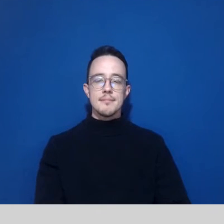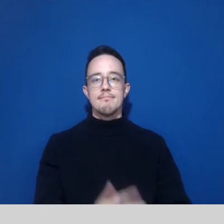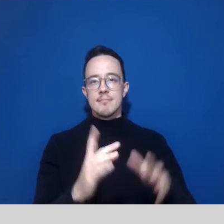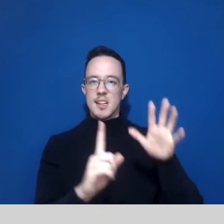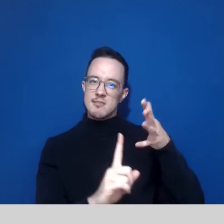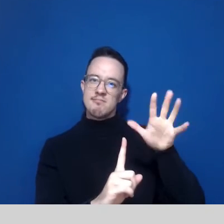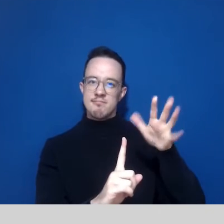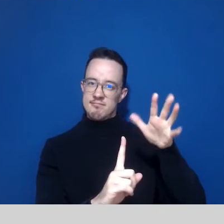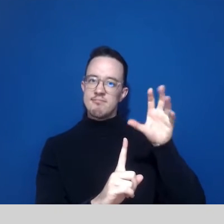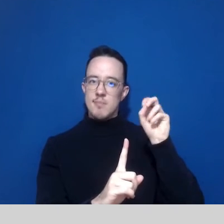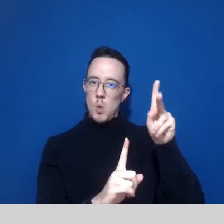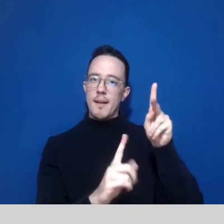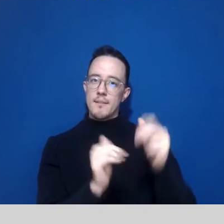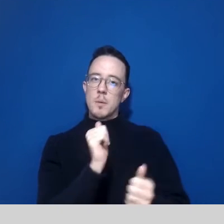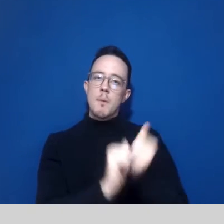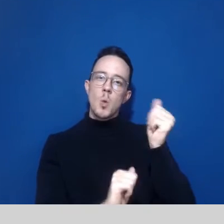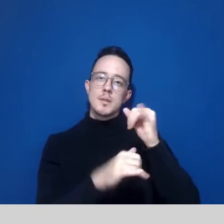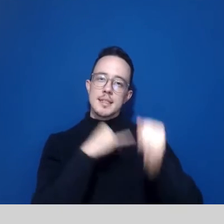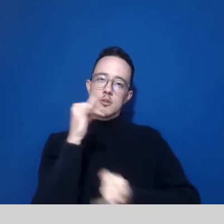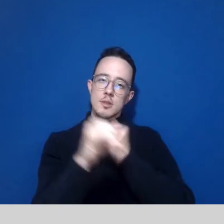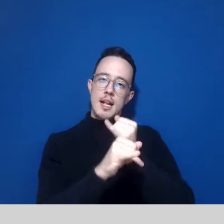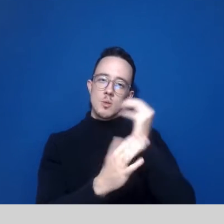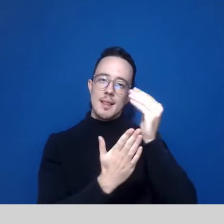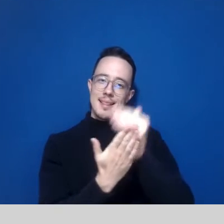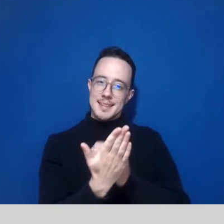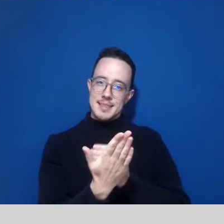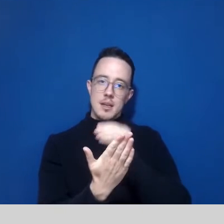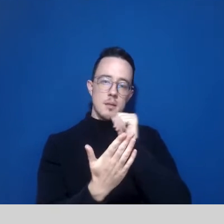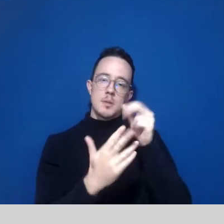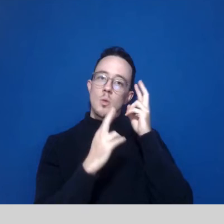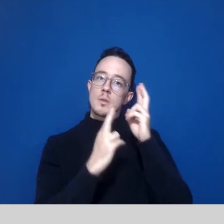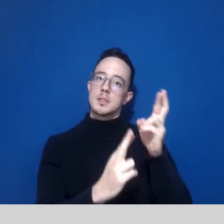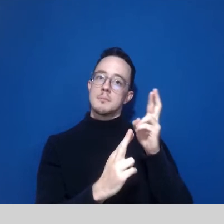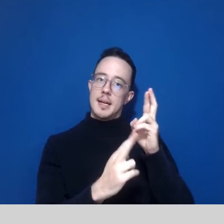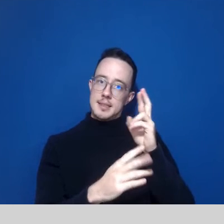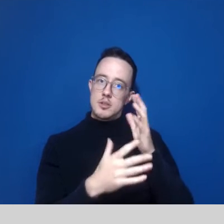or letters that are okay for most international lists,